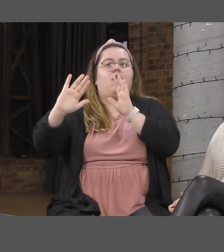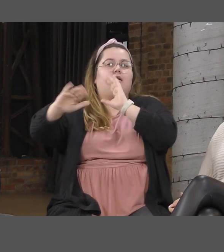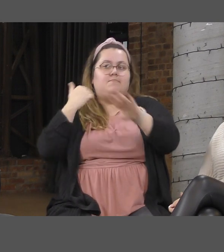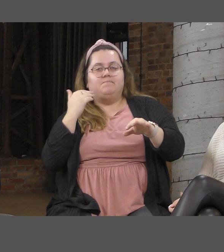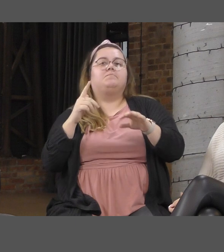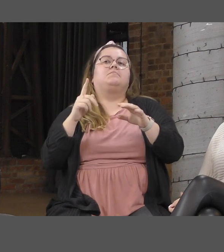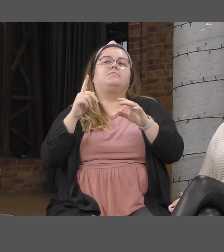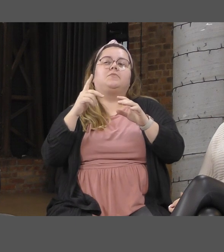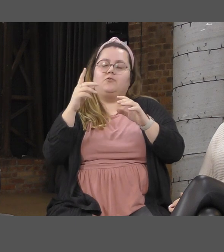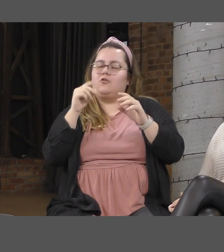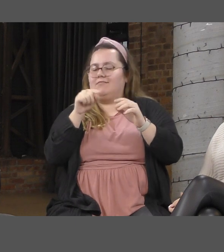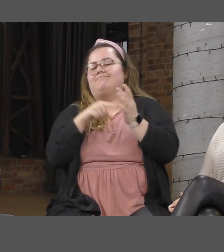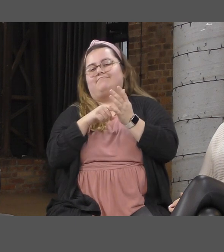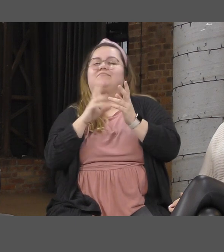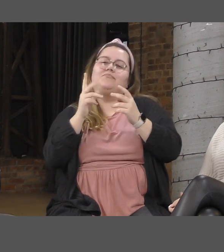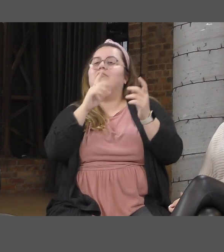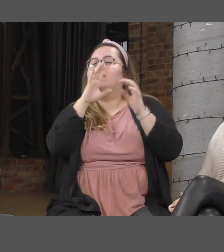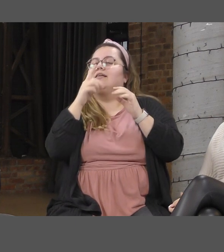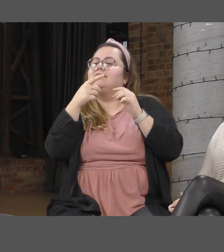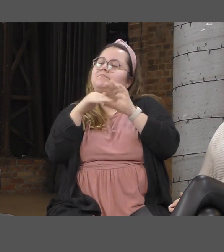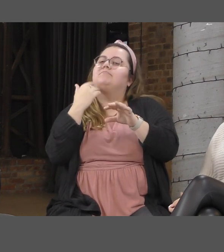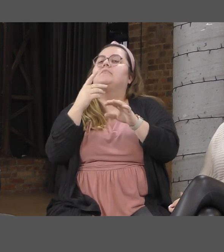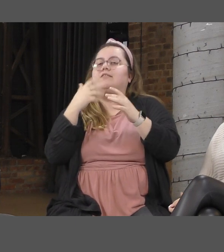If I give a CV and I get a reply that